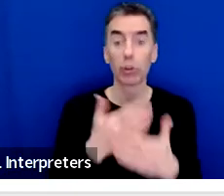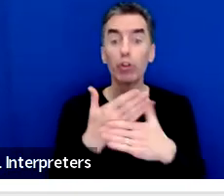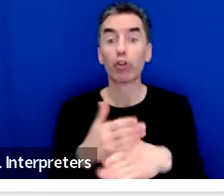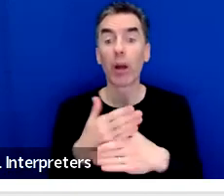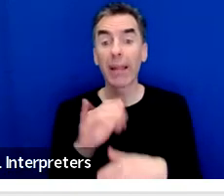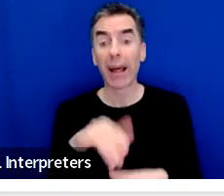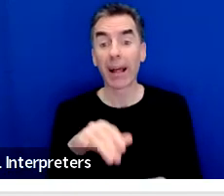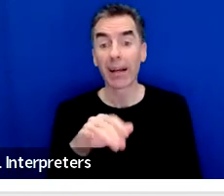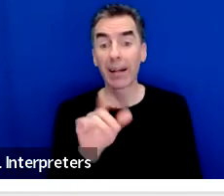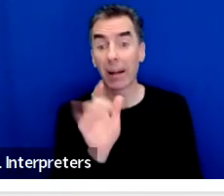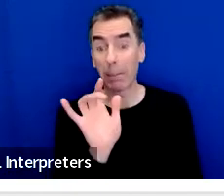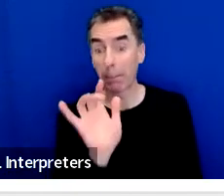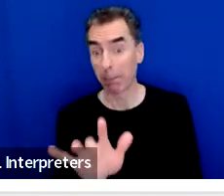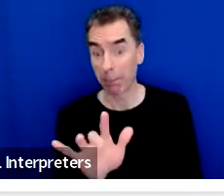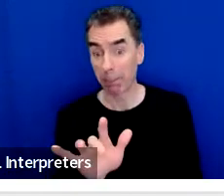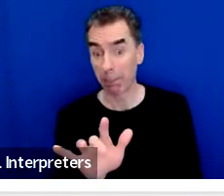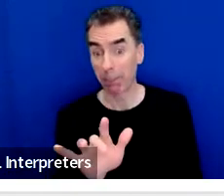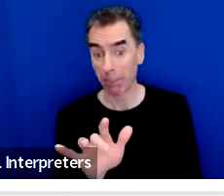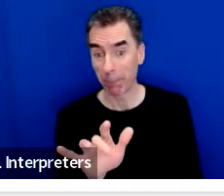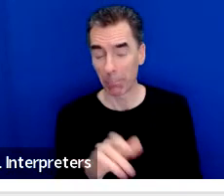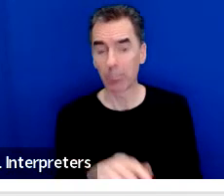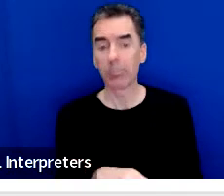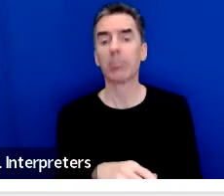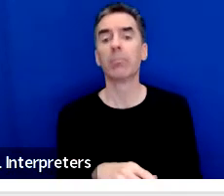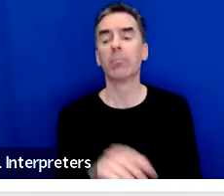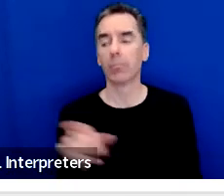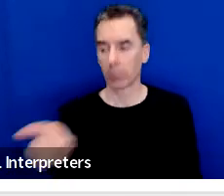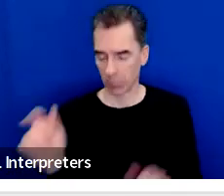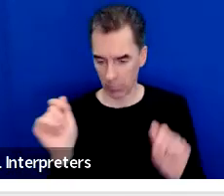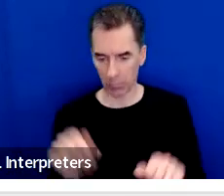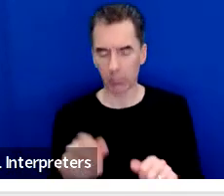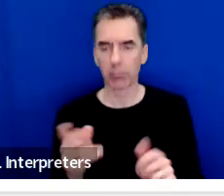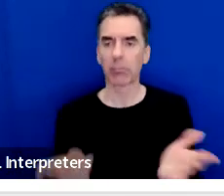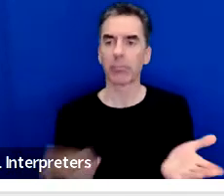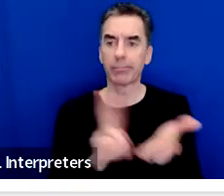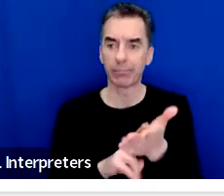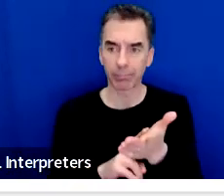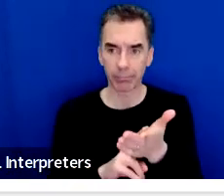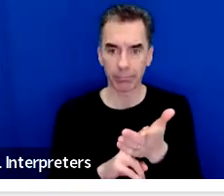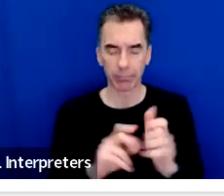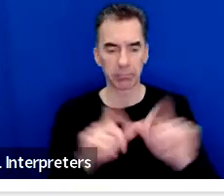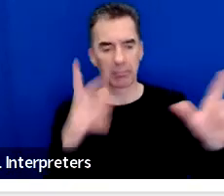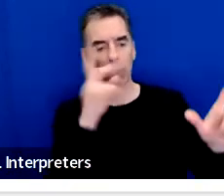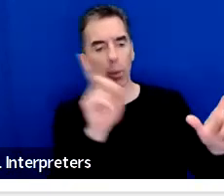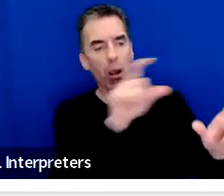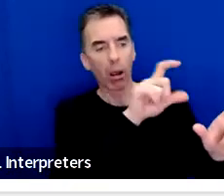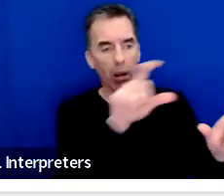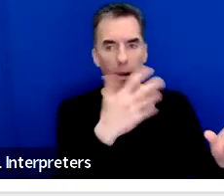they're able to log on and see where you've noticed in the text. Okay.